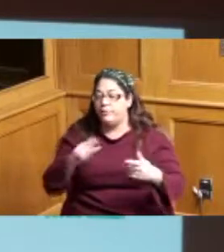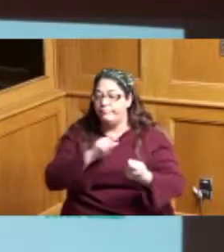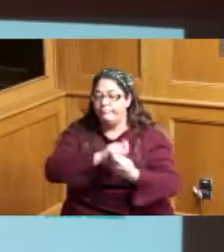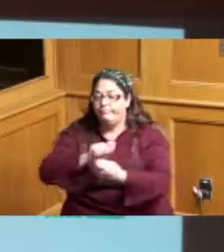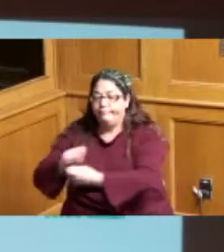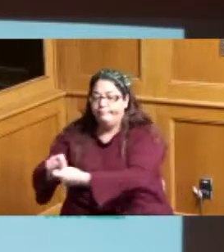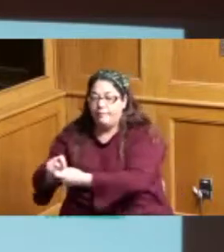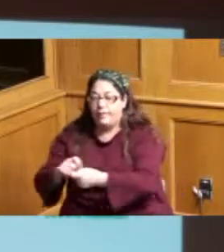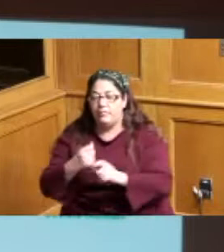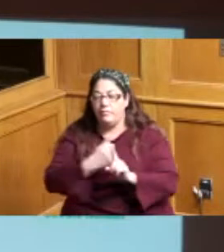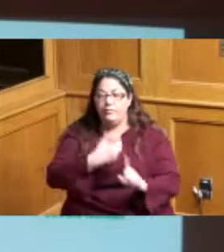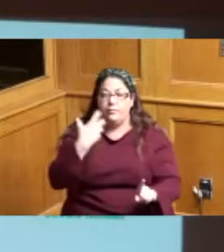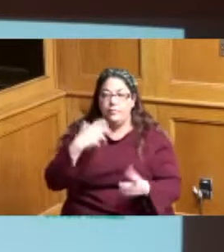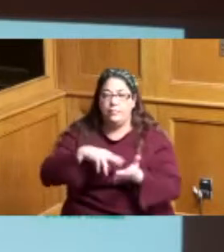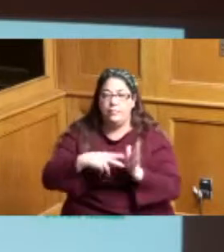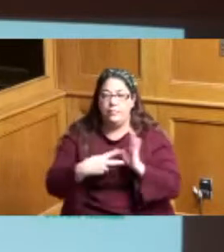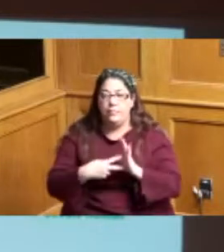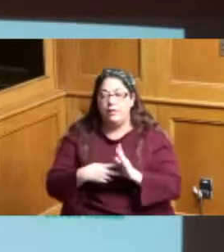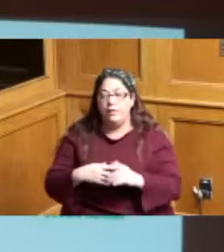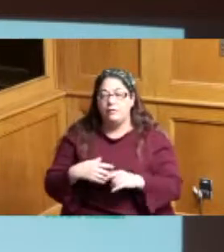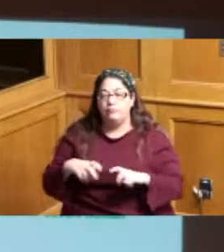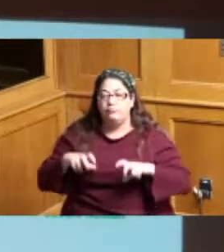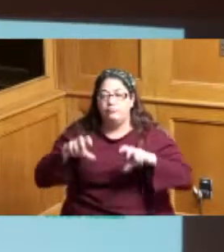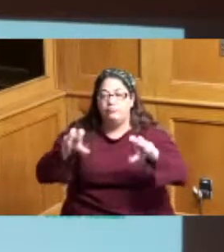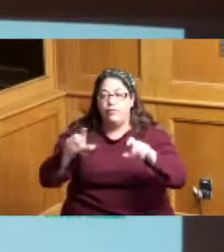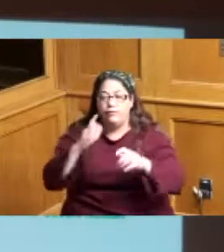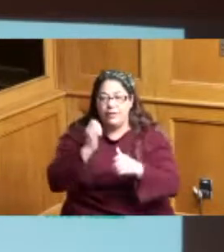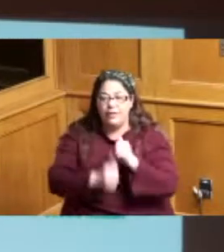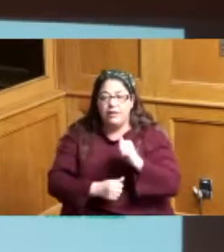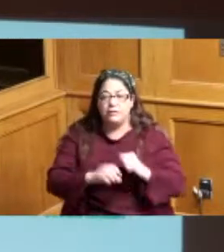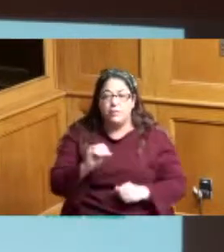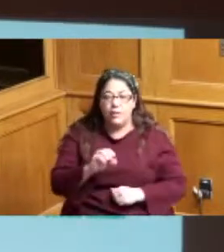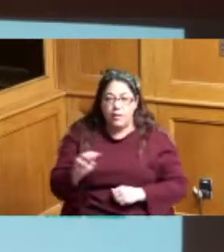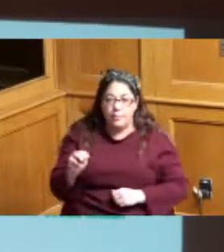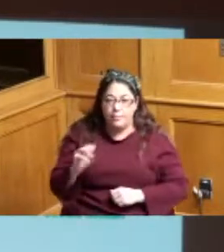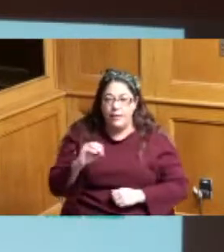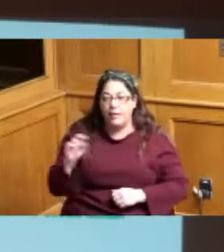as far as what that resulting allocation was for both operating costs and net capital costs